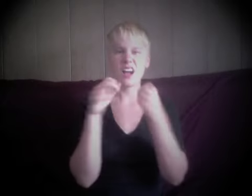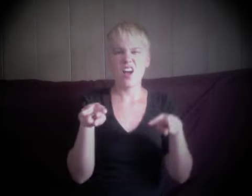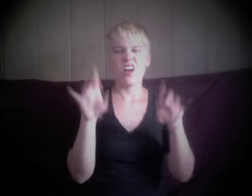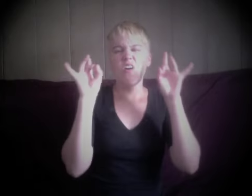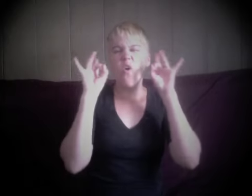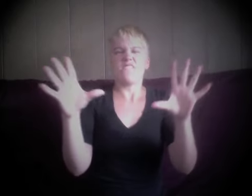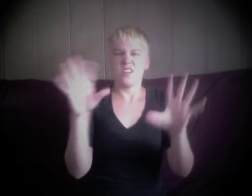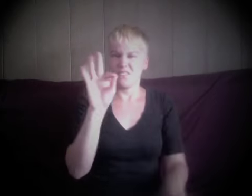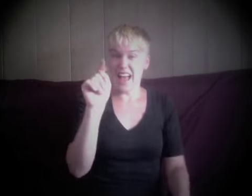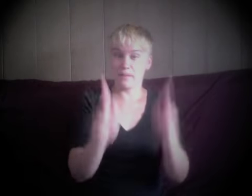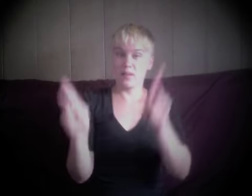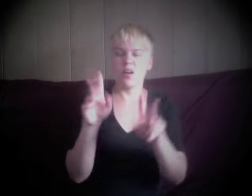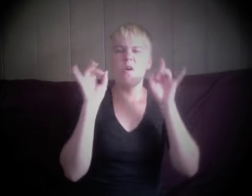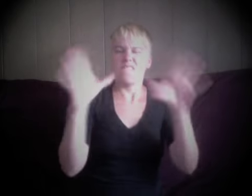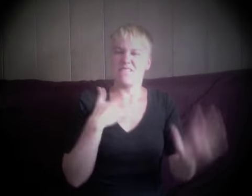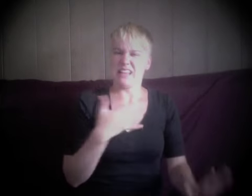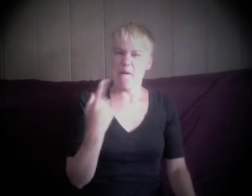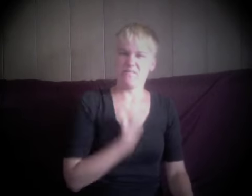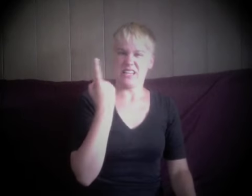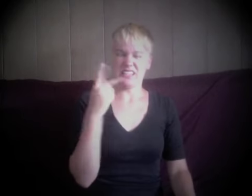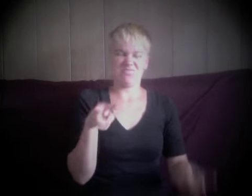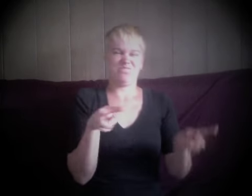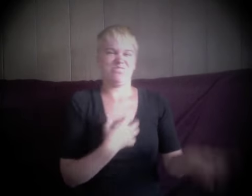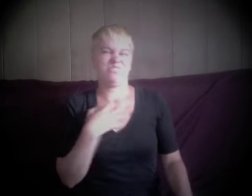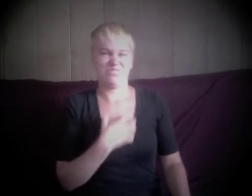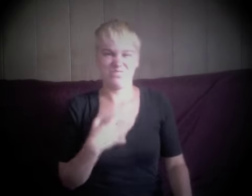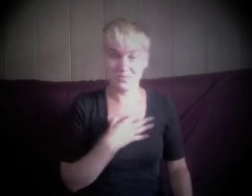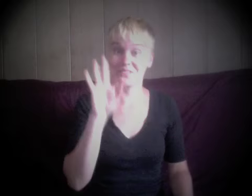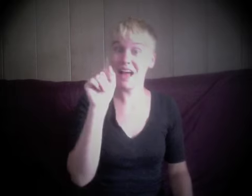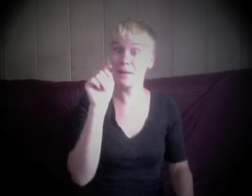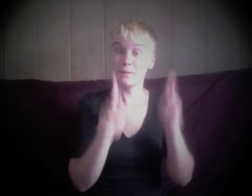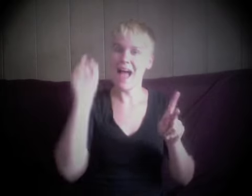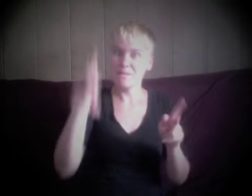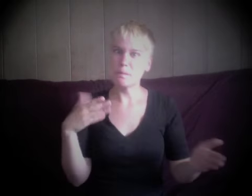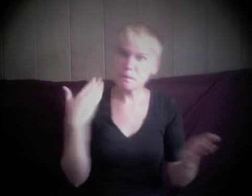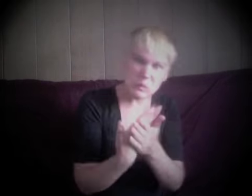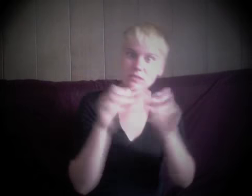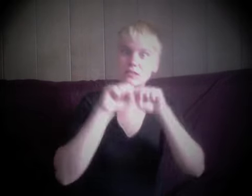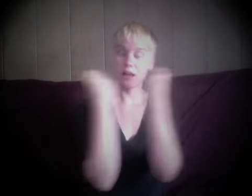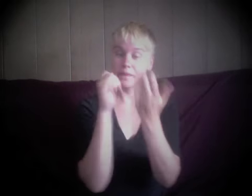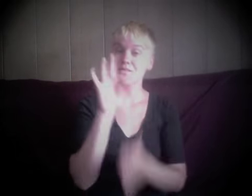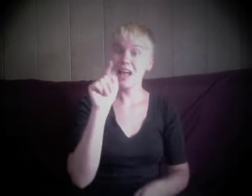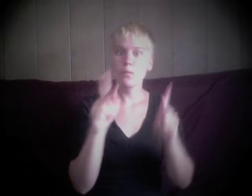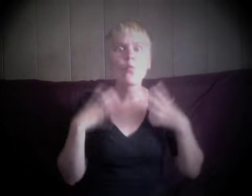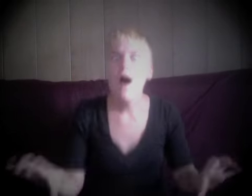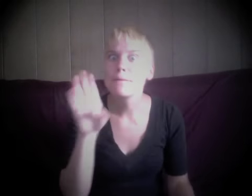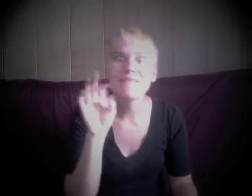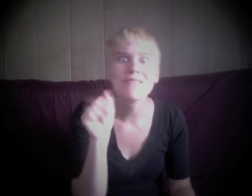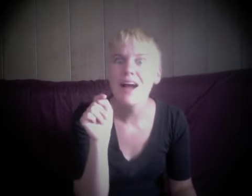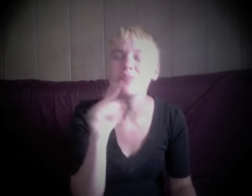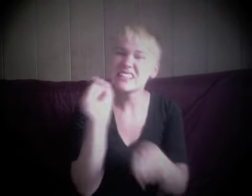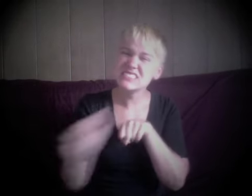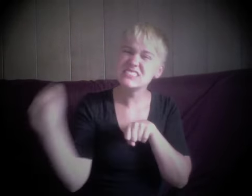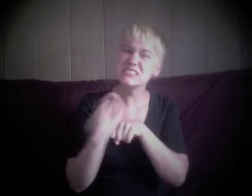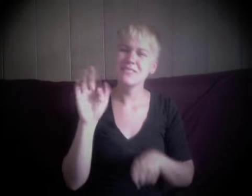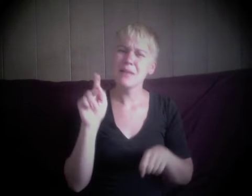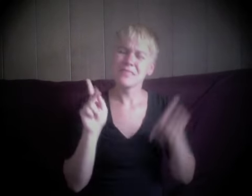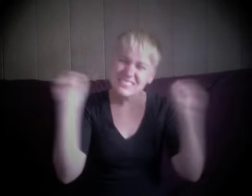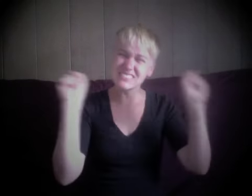If you're a fat person, you basically have to prove that you do not want to be fat!